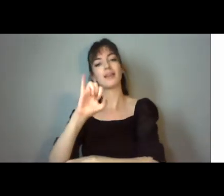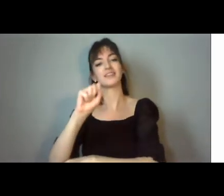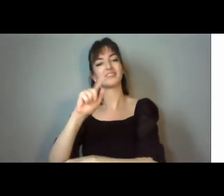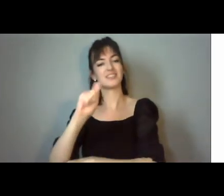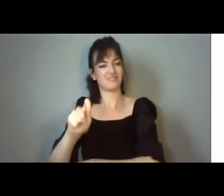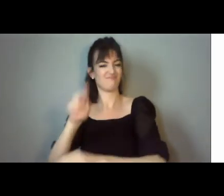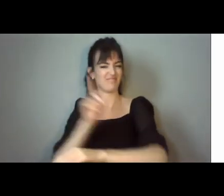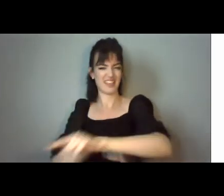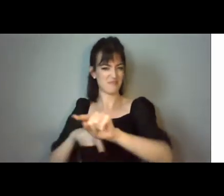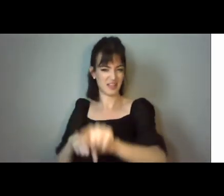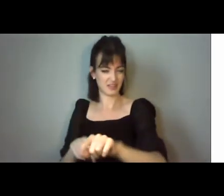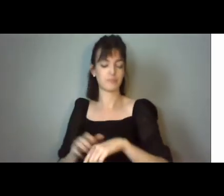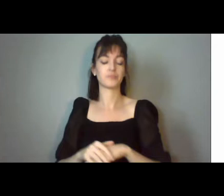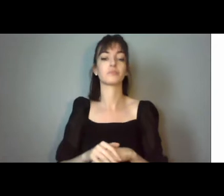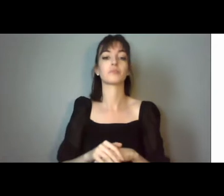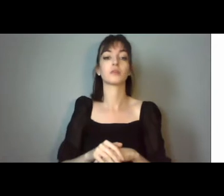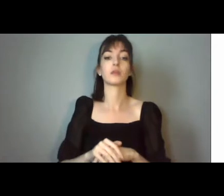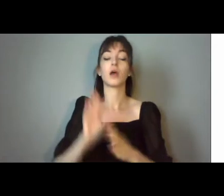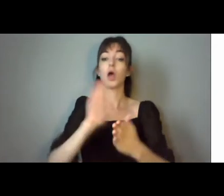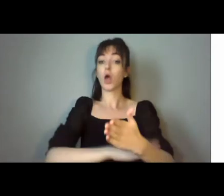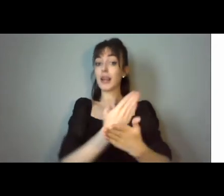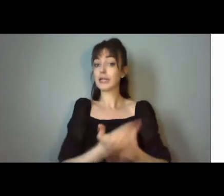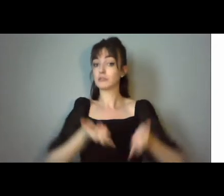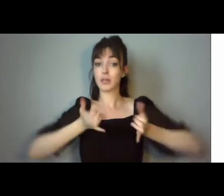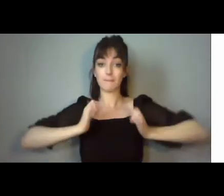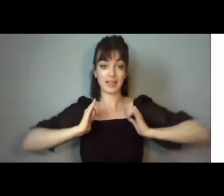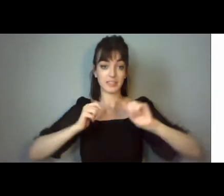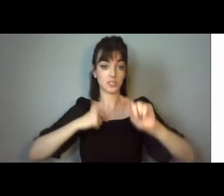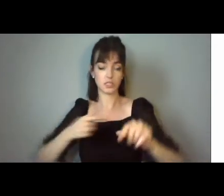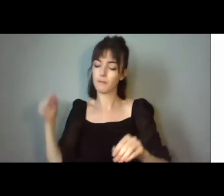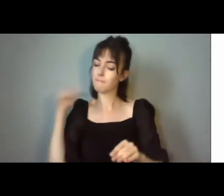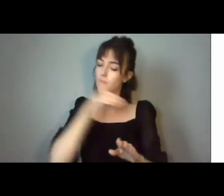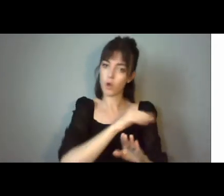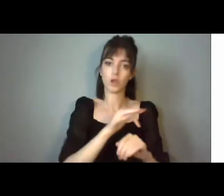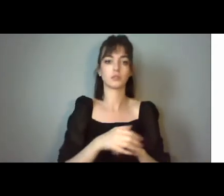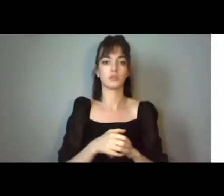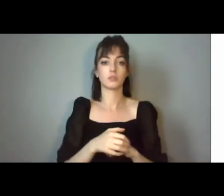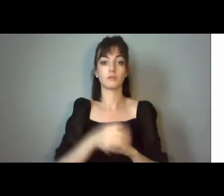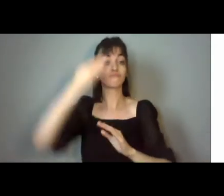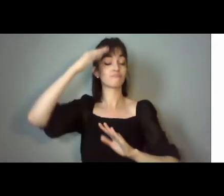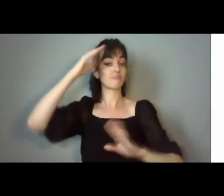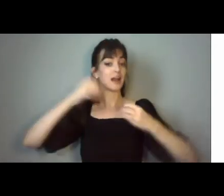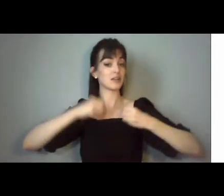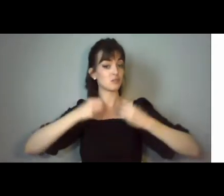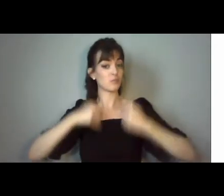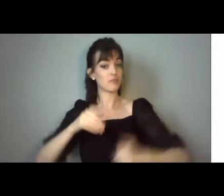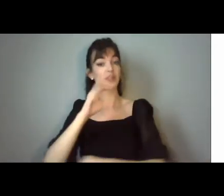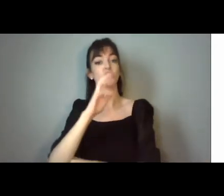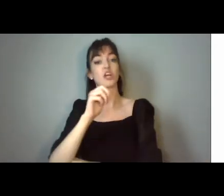Legal capacity is instrumental to personhood. In the words of Ireland's own Gerard Quinn, the Special Rapporteur